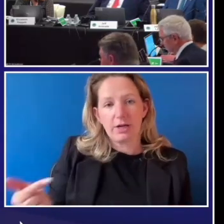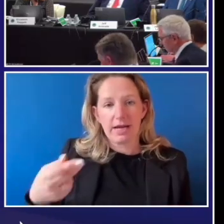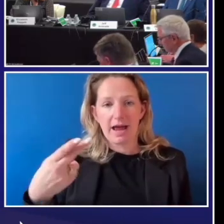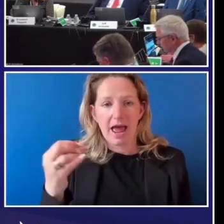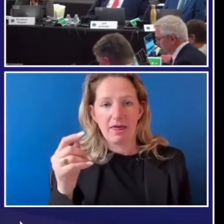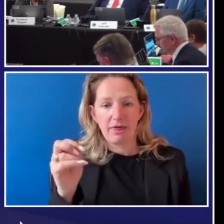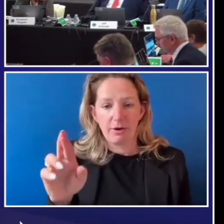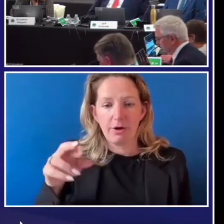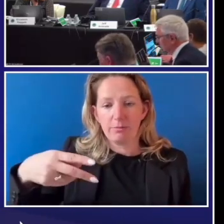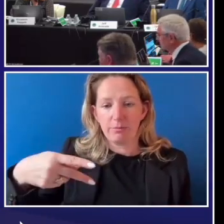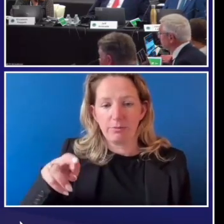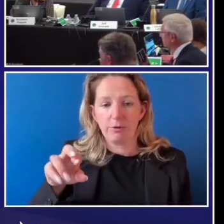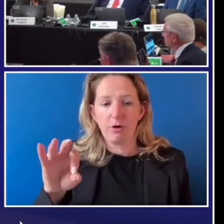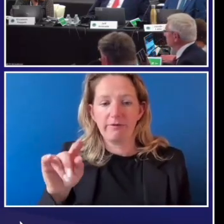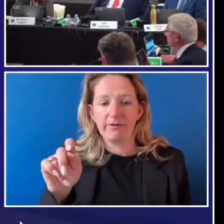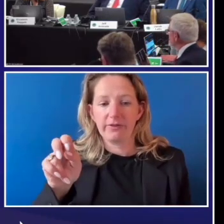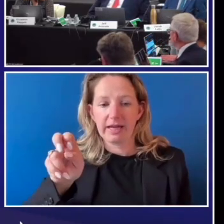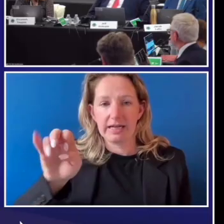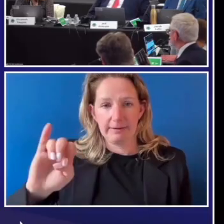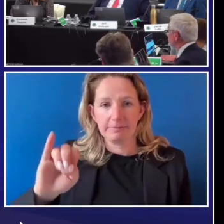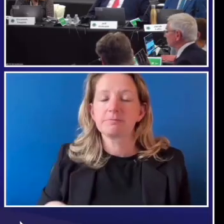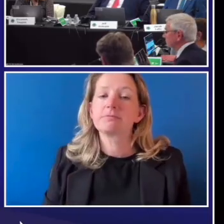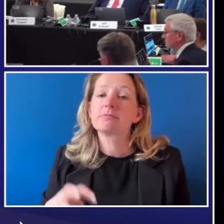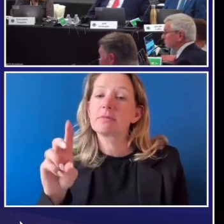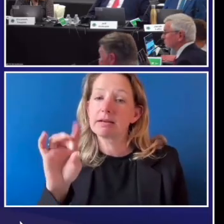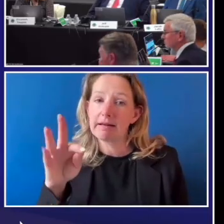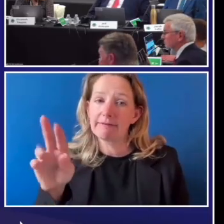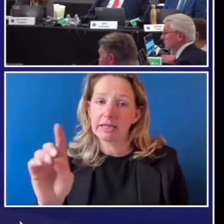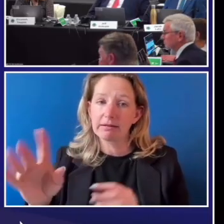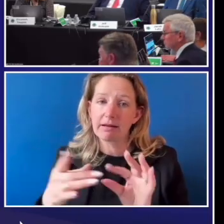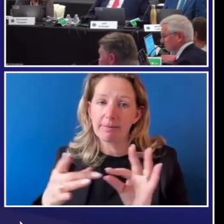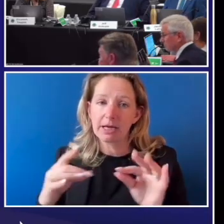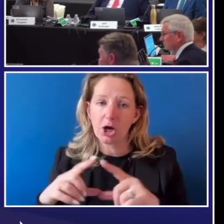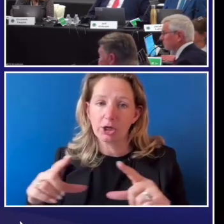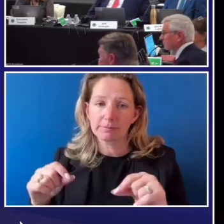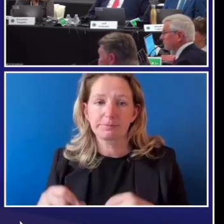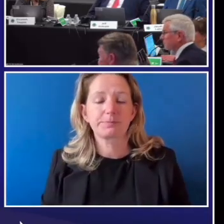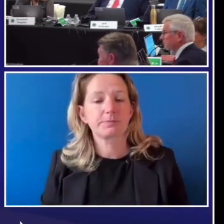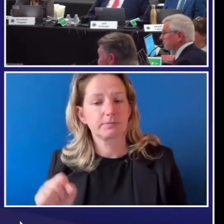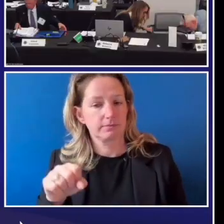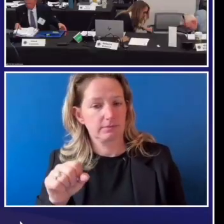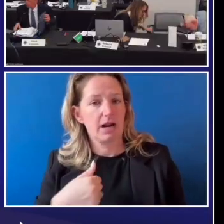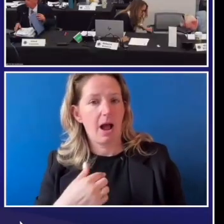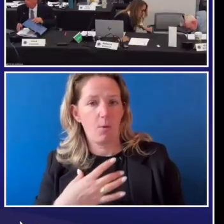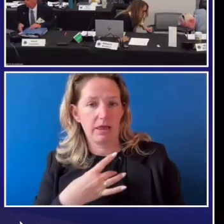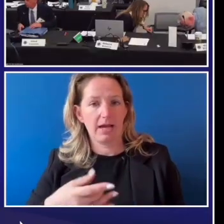And then, David, I see your comment card, please. Yes. I would like to invite Bill Hathaway to the table.